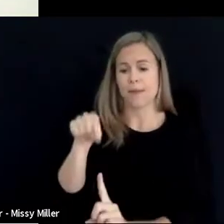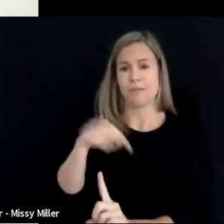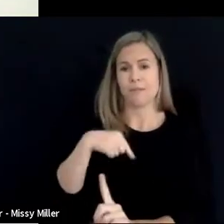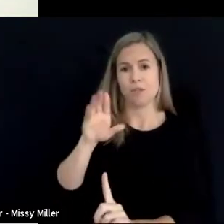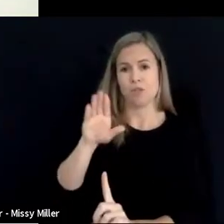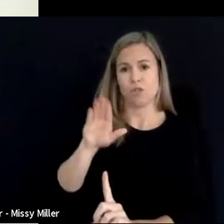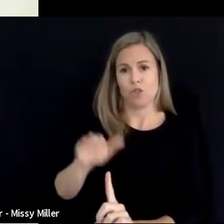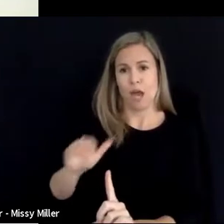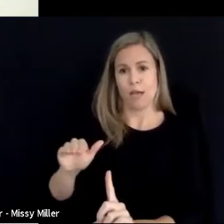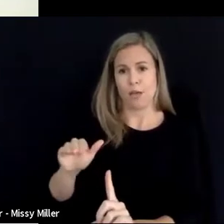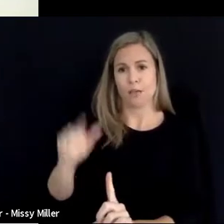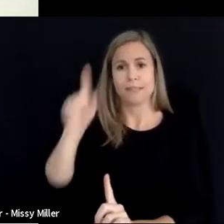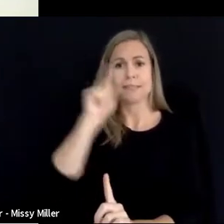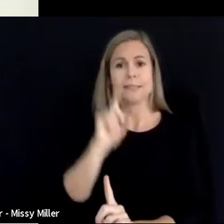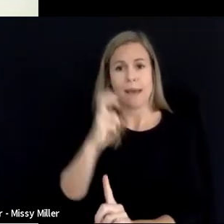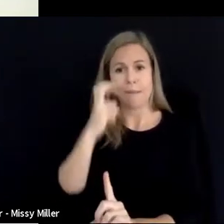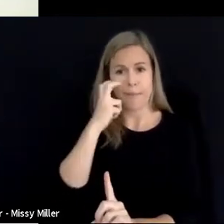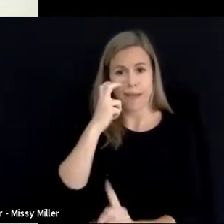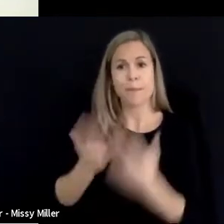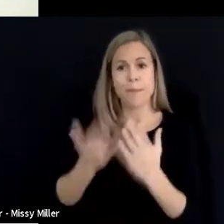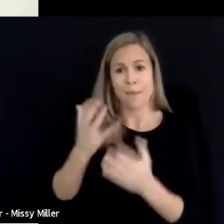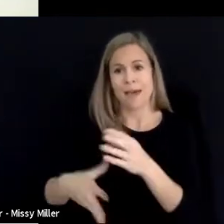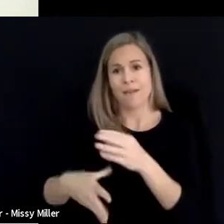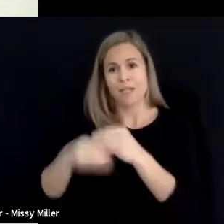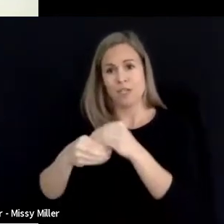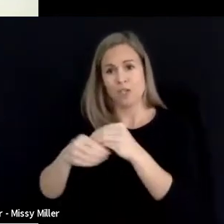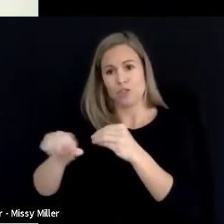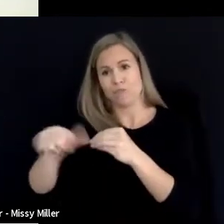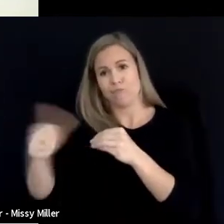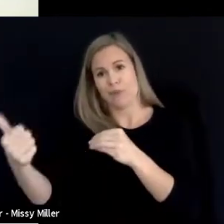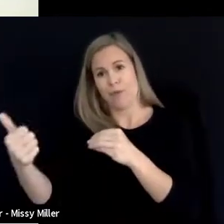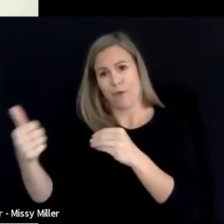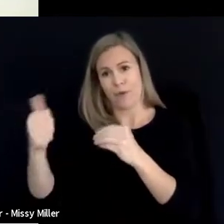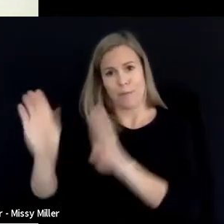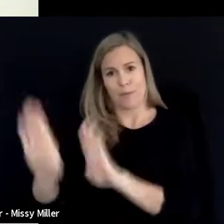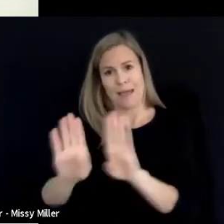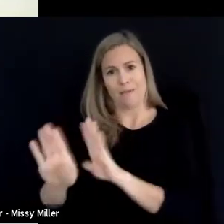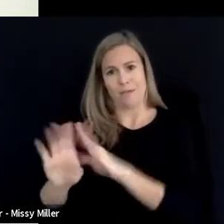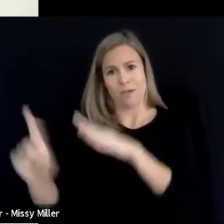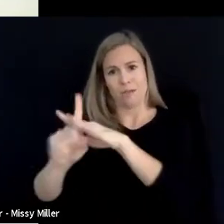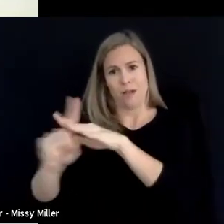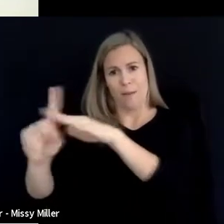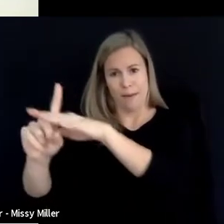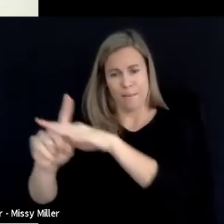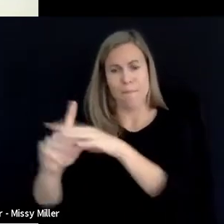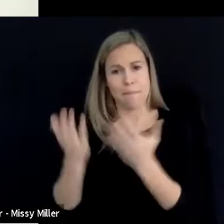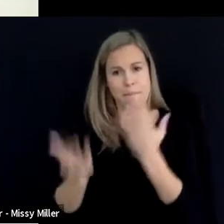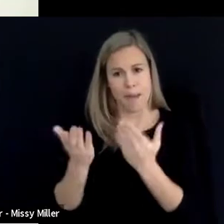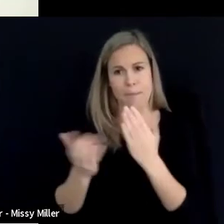might also have certain kinds of behaviors. In fact, really all mammals behave,